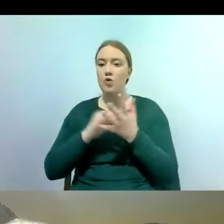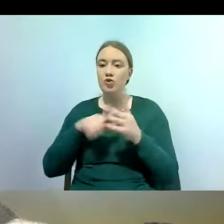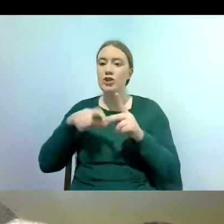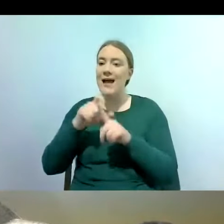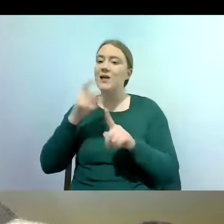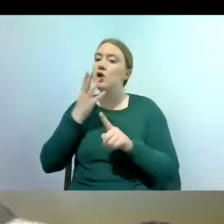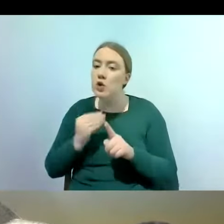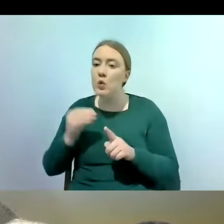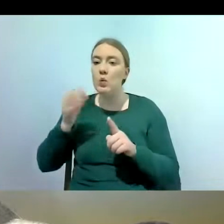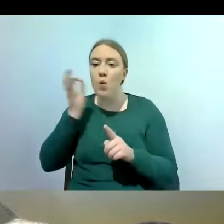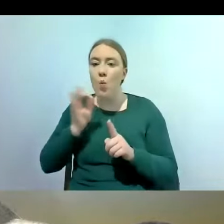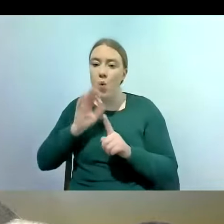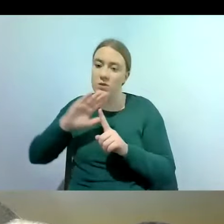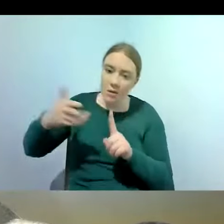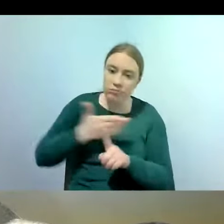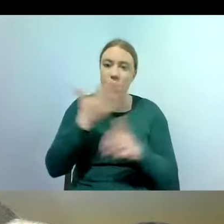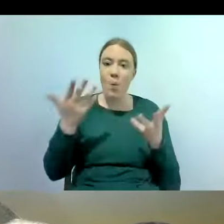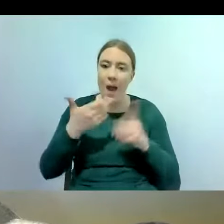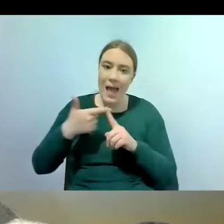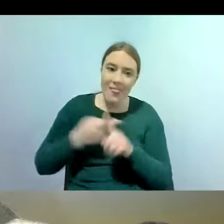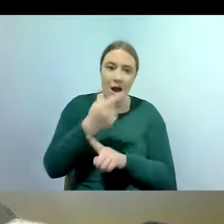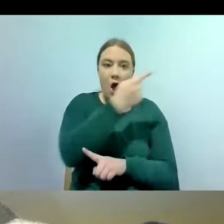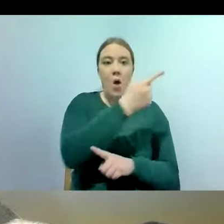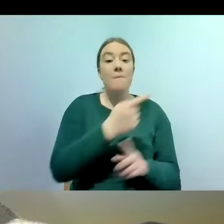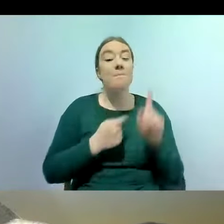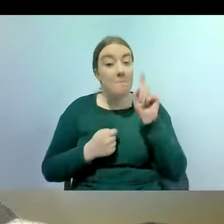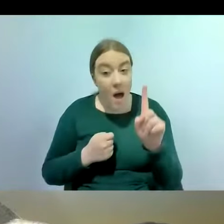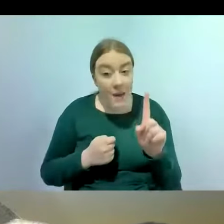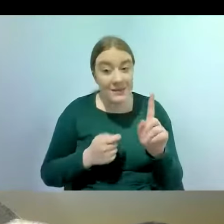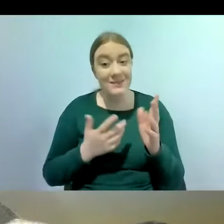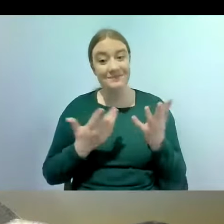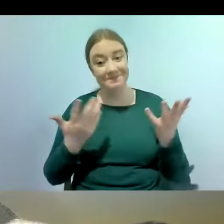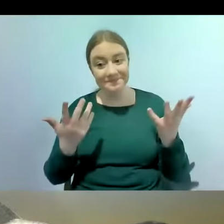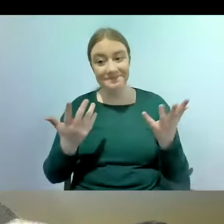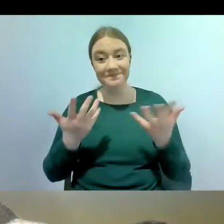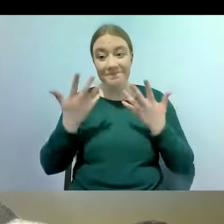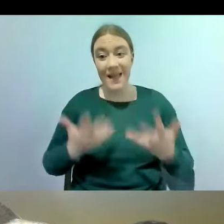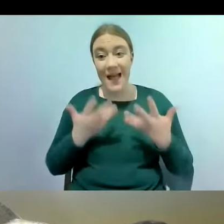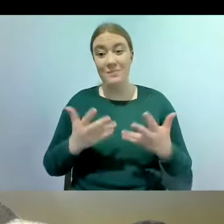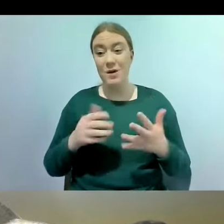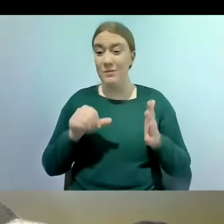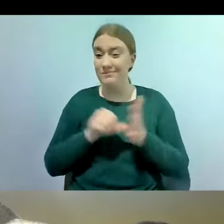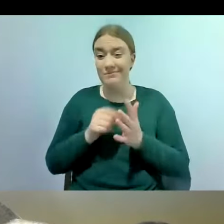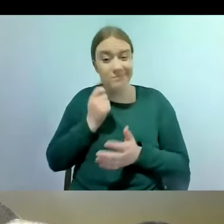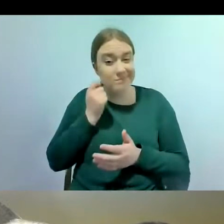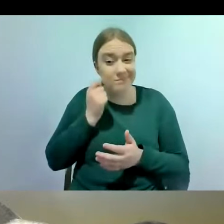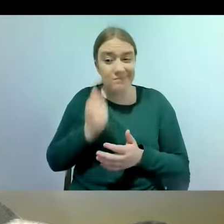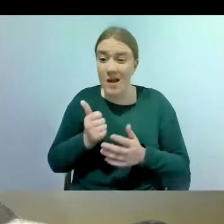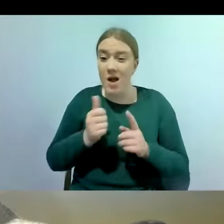environments but it's worth noting that there are very few receivers in the marine environment